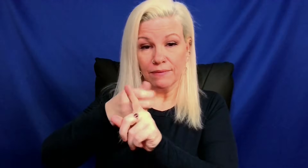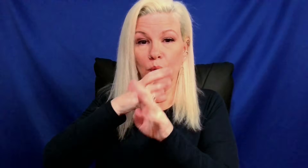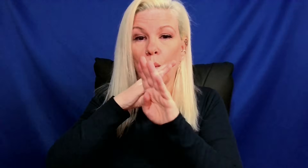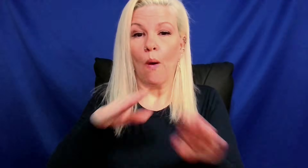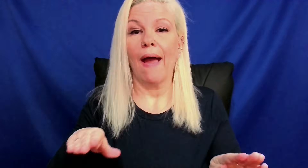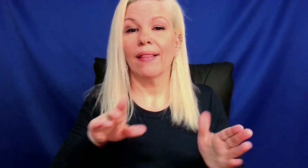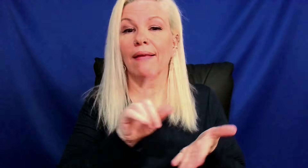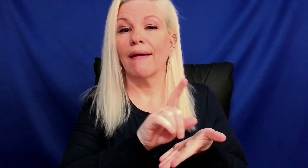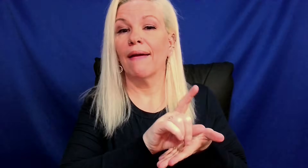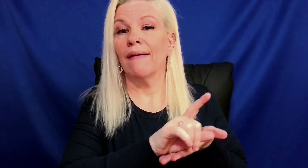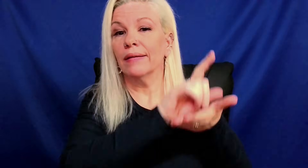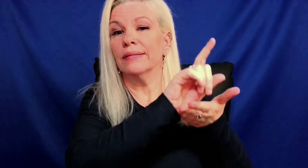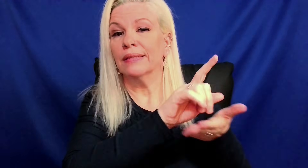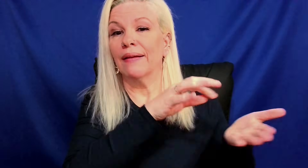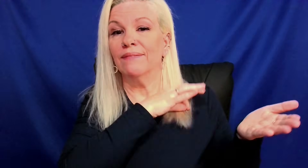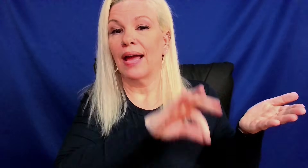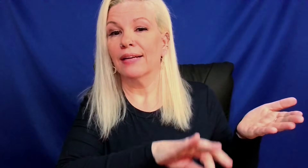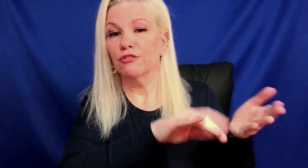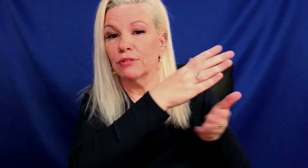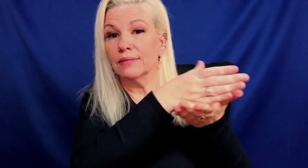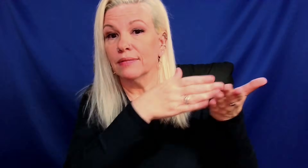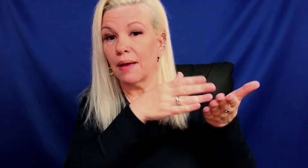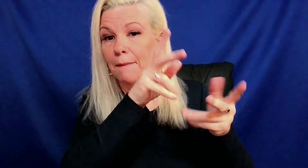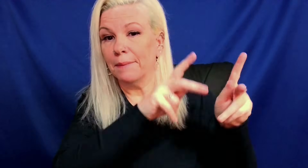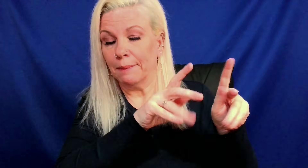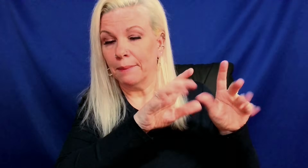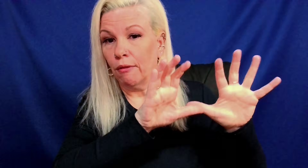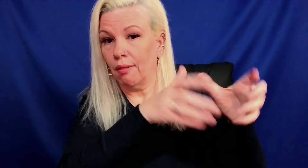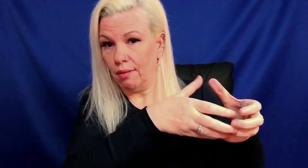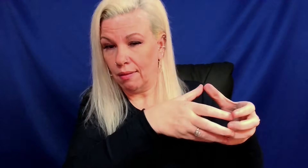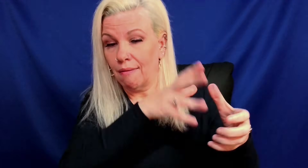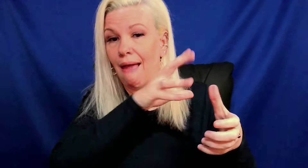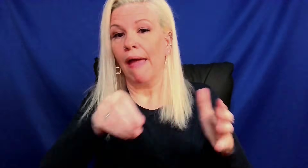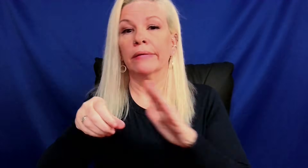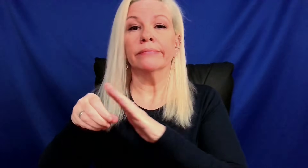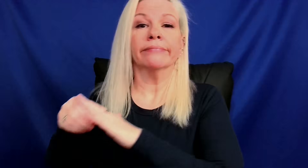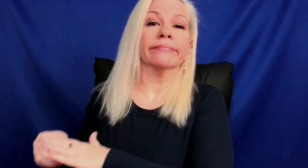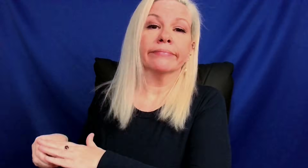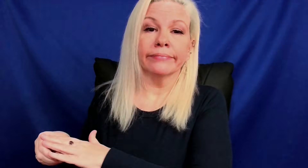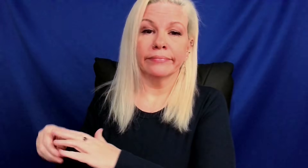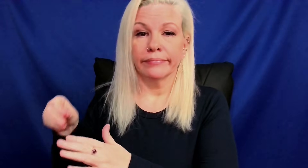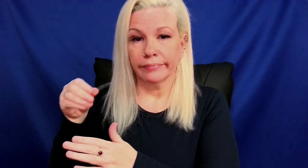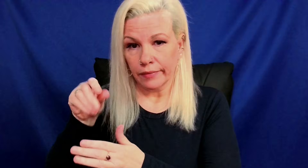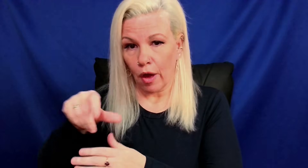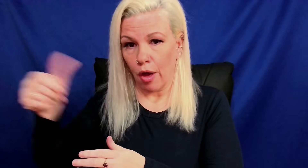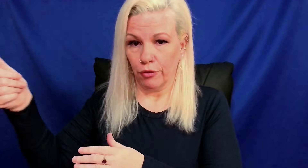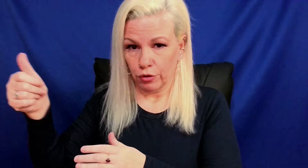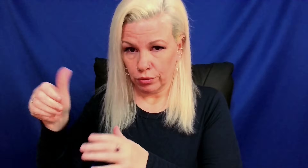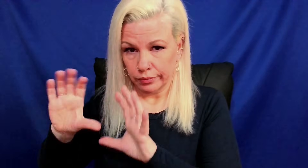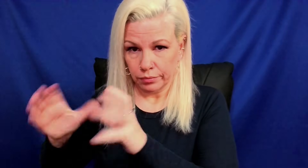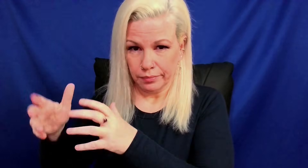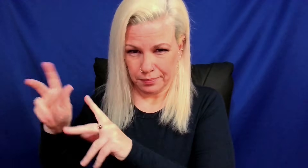some people and disadvantages others. Even when they're equally qualified.